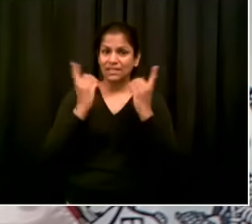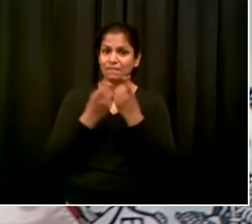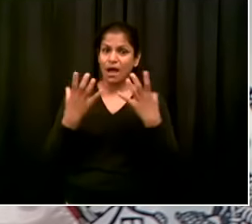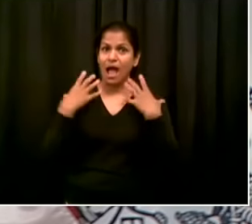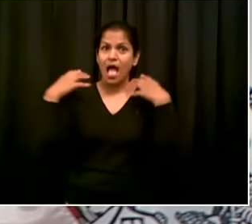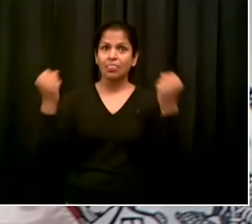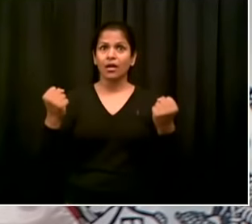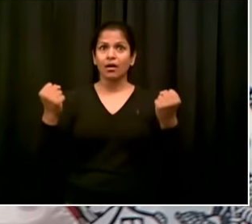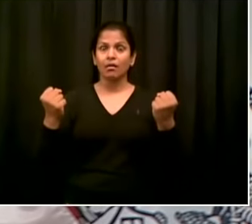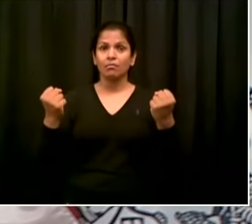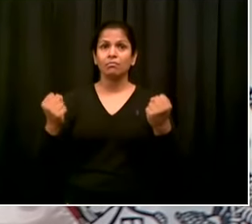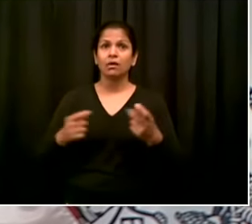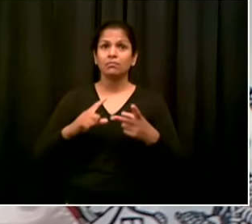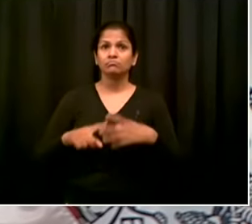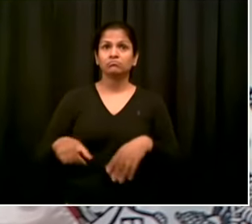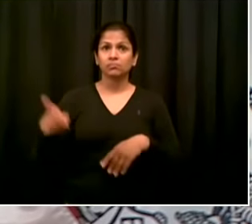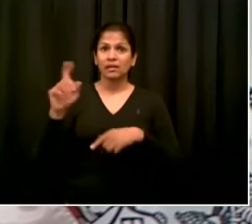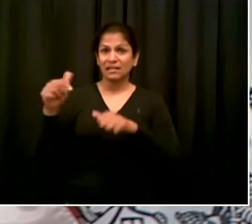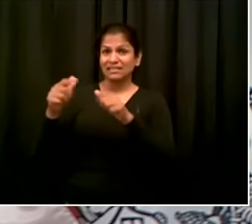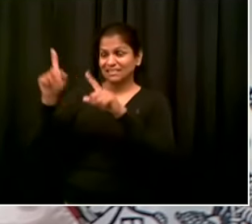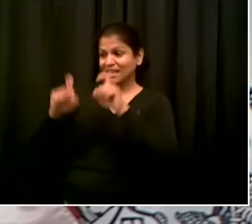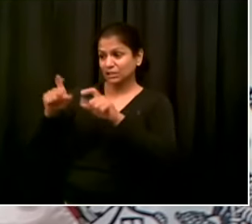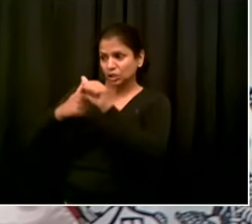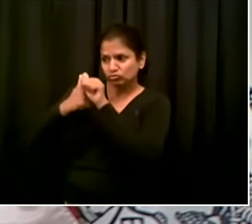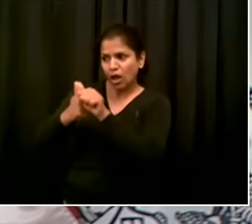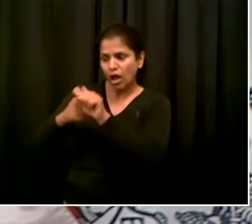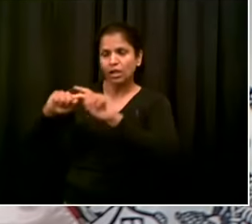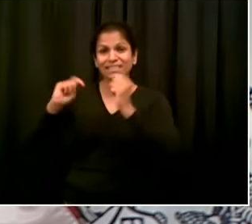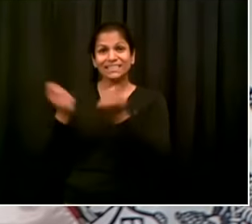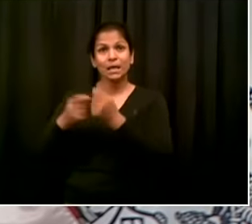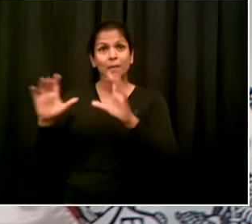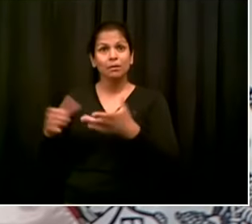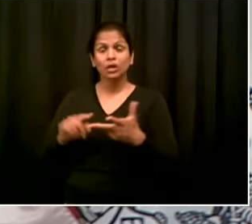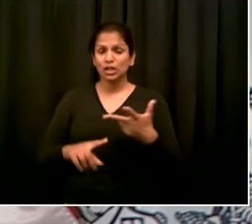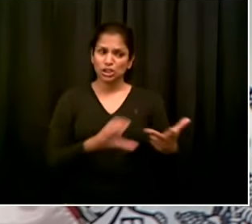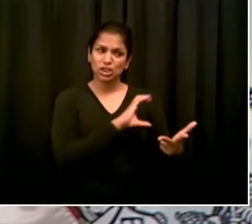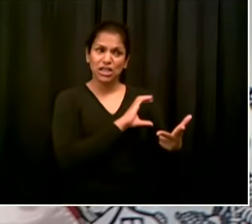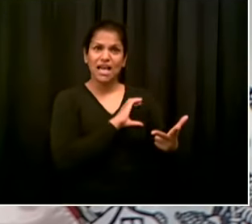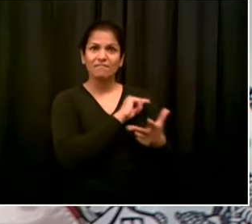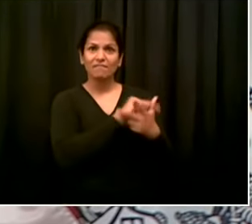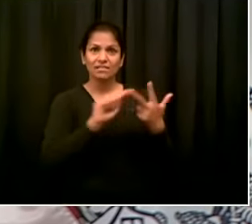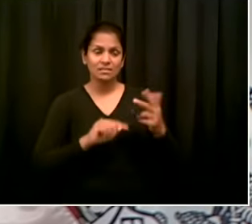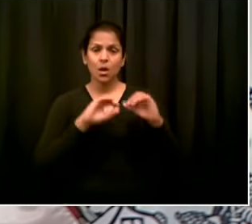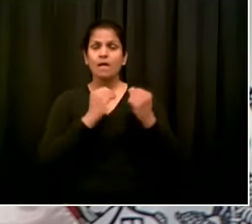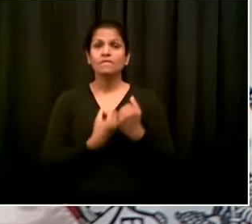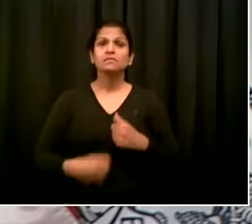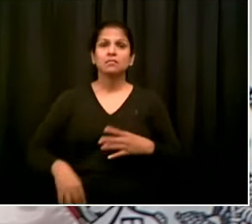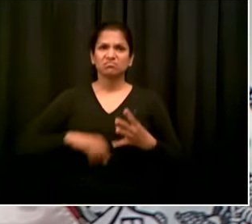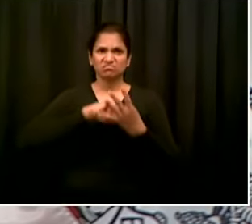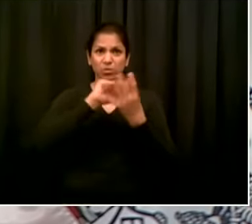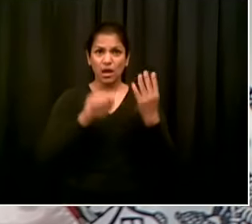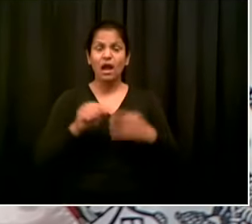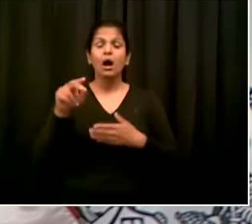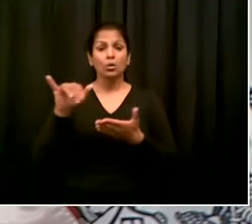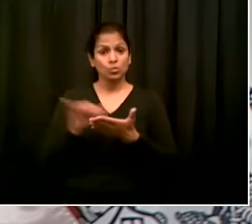WEEK. THE MESSAGE HAS BEEN SENT CLEARLY. THE GOOD NEWS IS